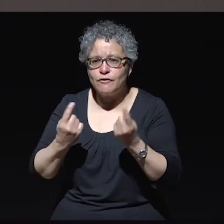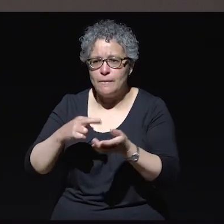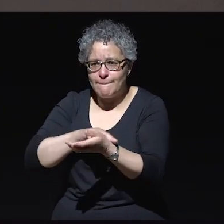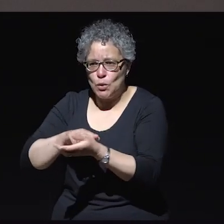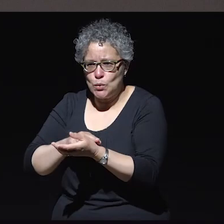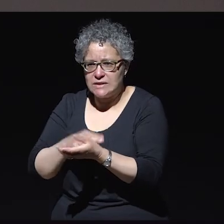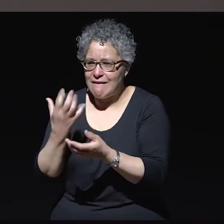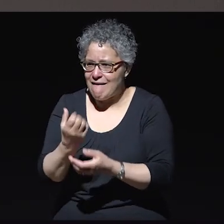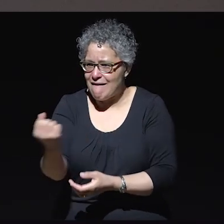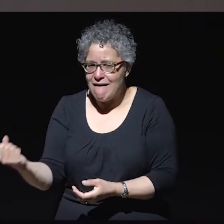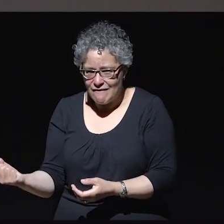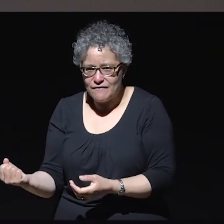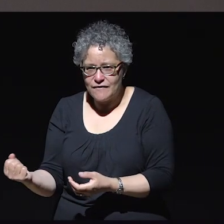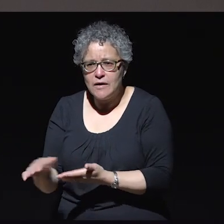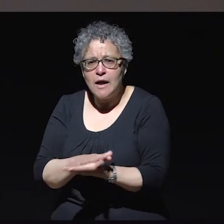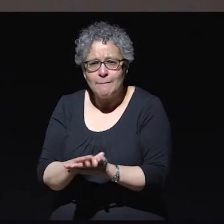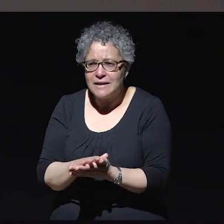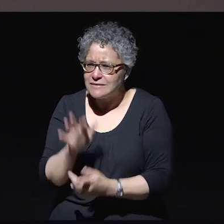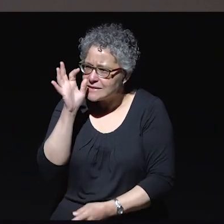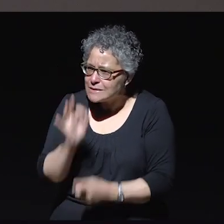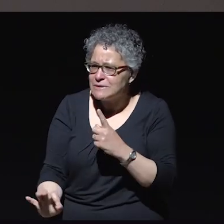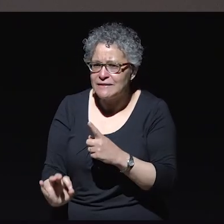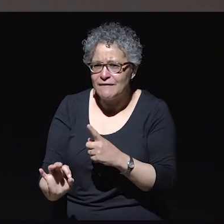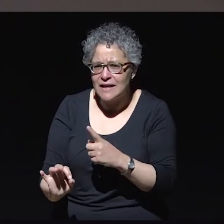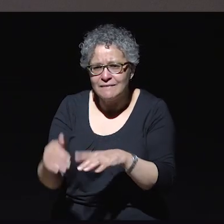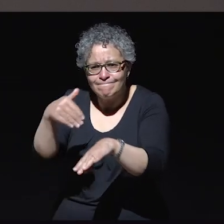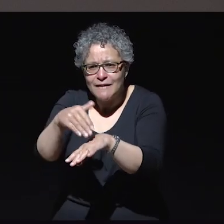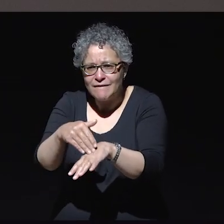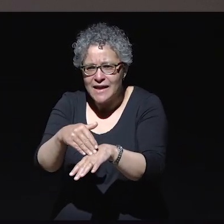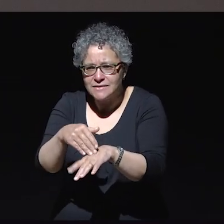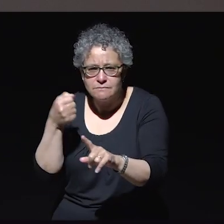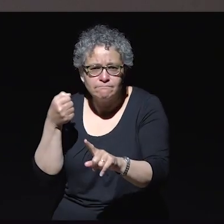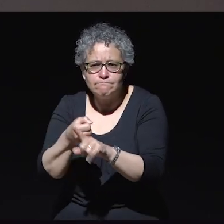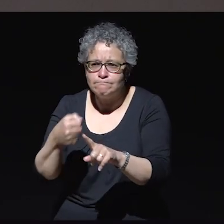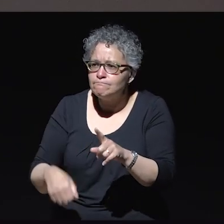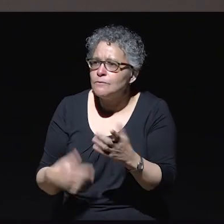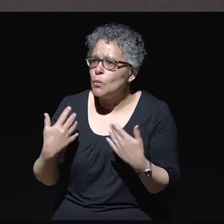that do give that very particular effect that Gainsborough was looking for in creating this great homage,